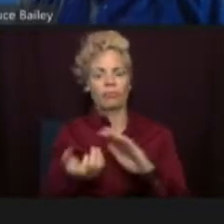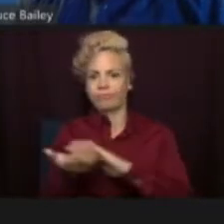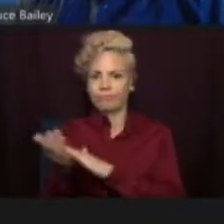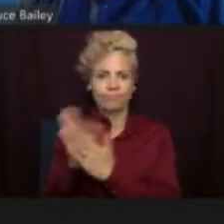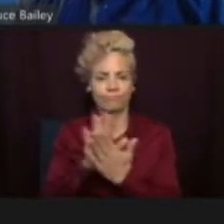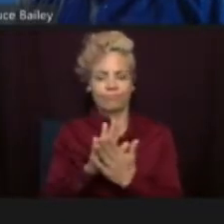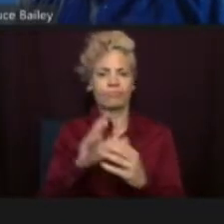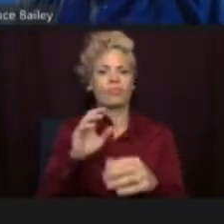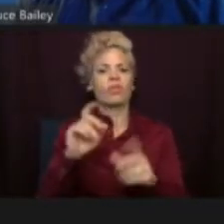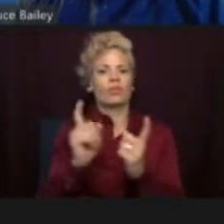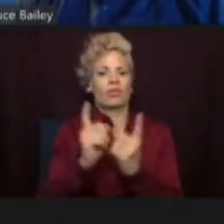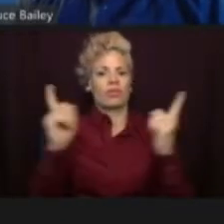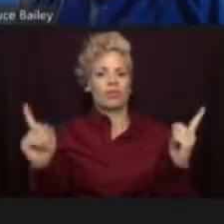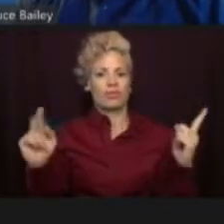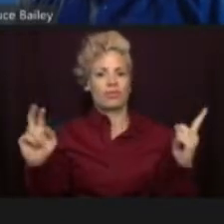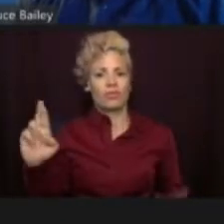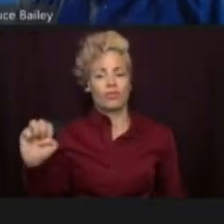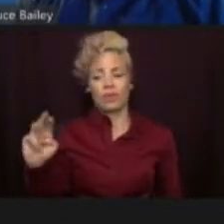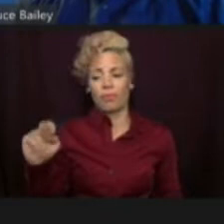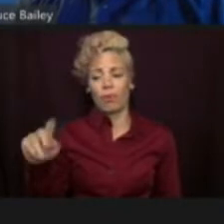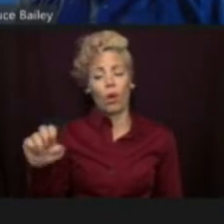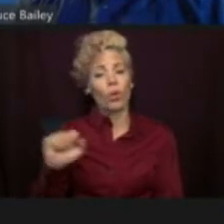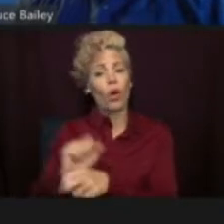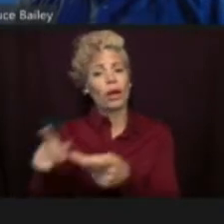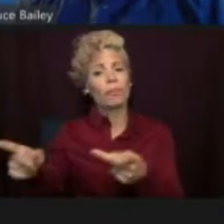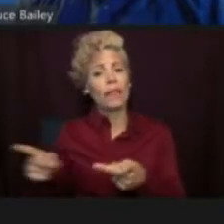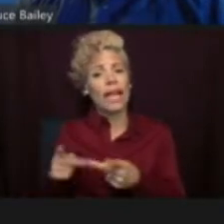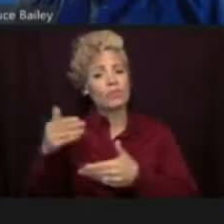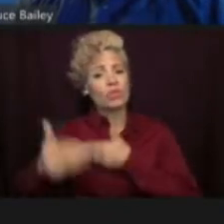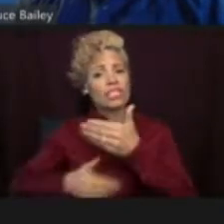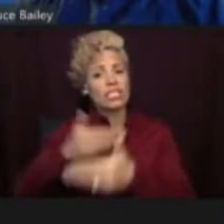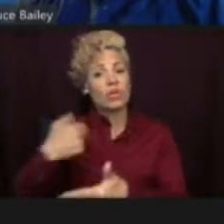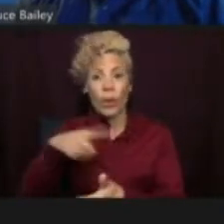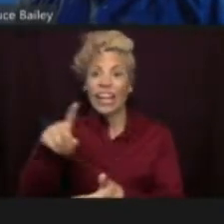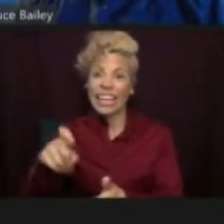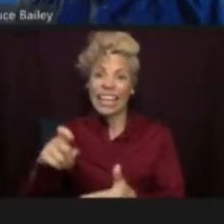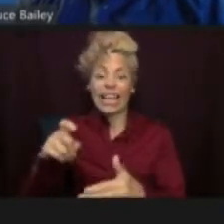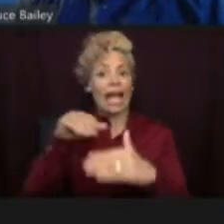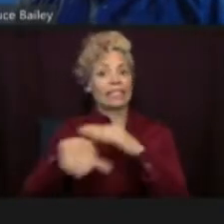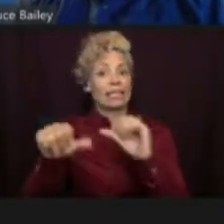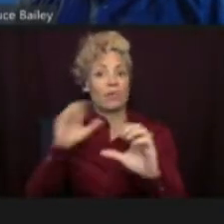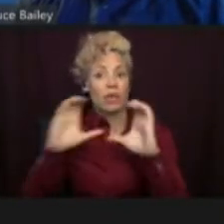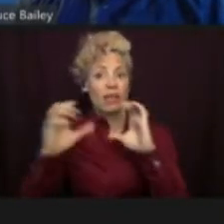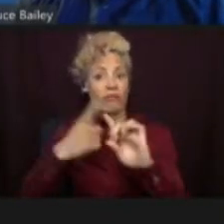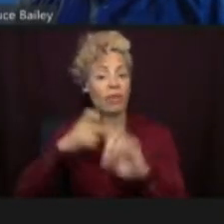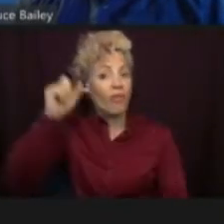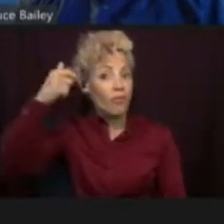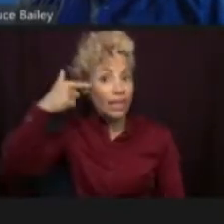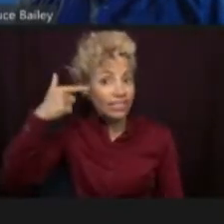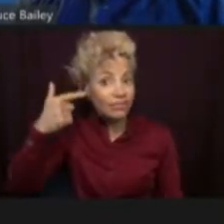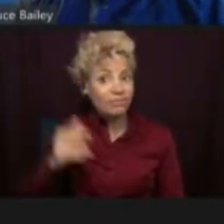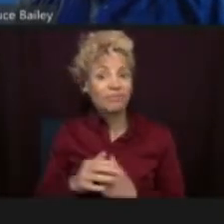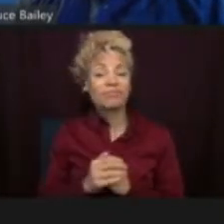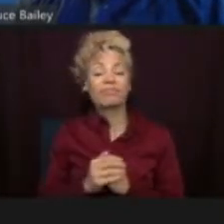is going to be the need for accessible communications in government. The importance of accessible meeting platforms